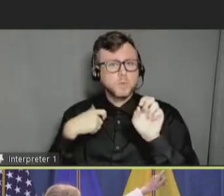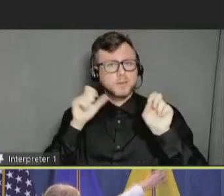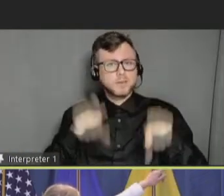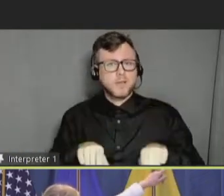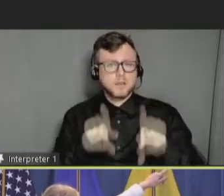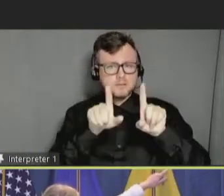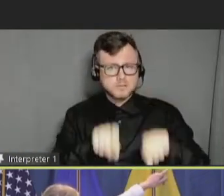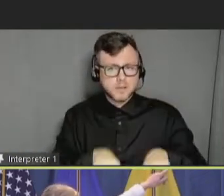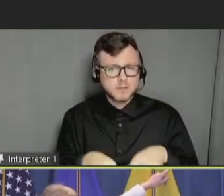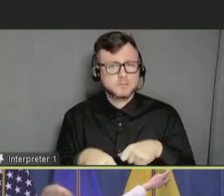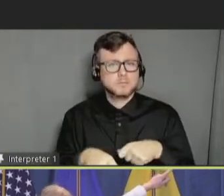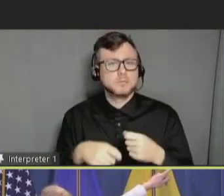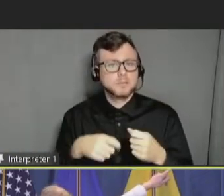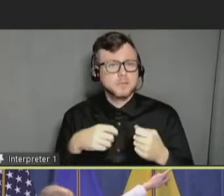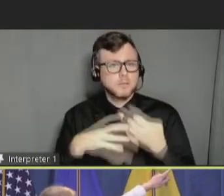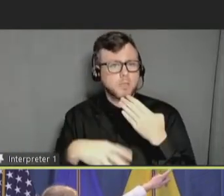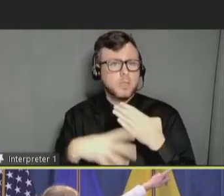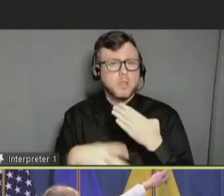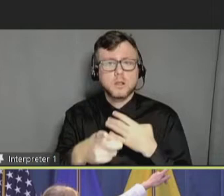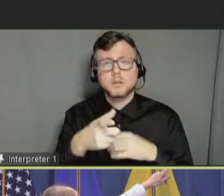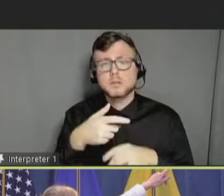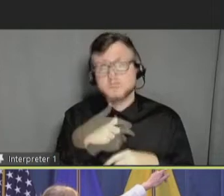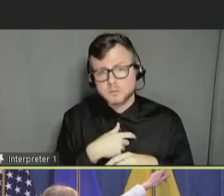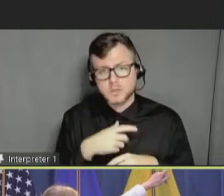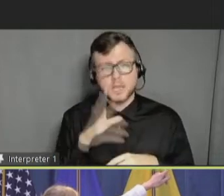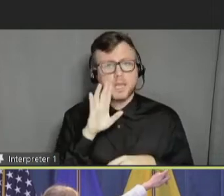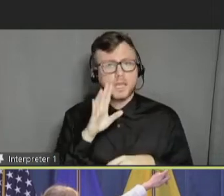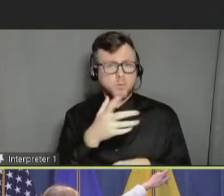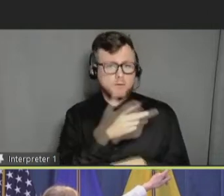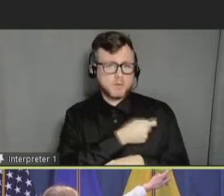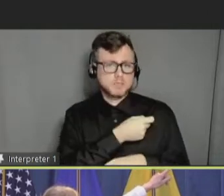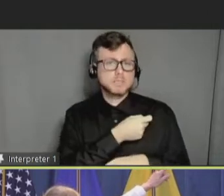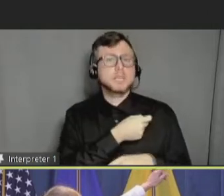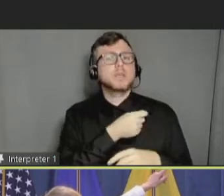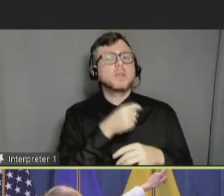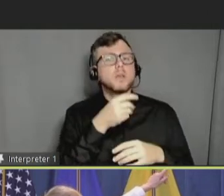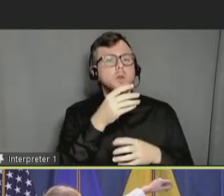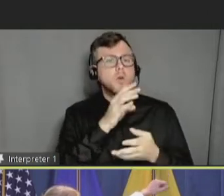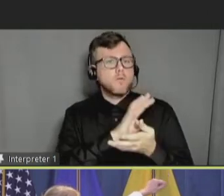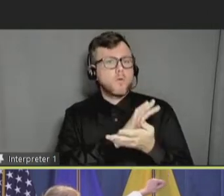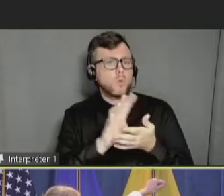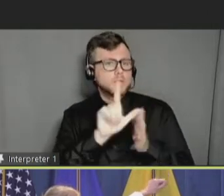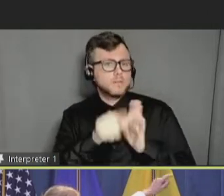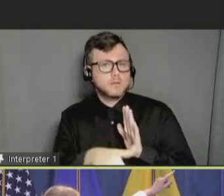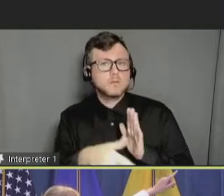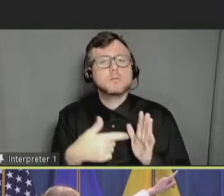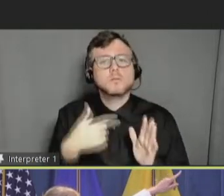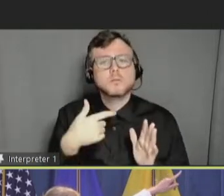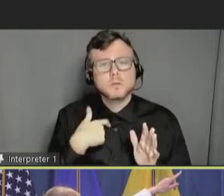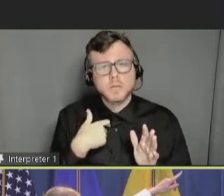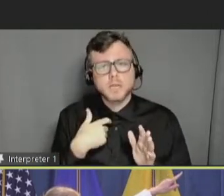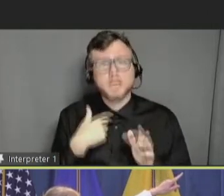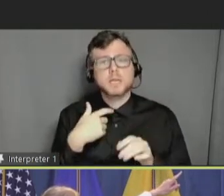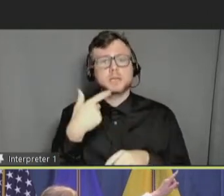These mice were vaccinated four weeks later with a vaccine that expresses either gDHBV2 or